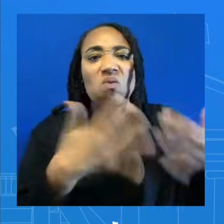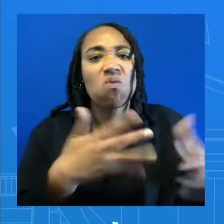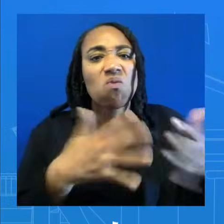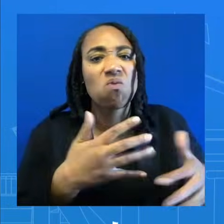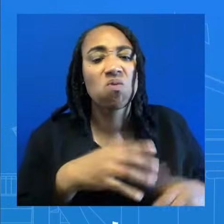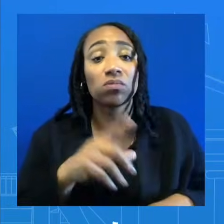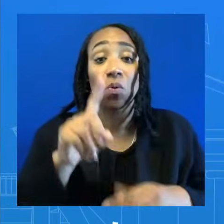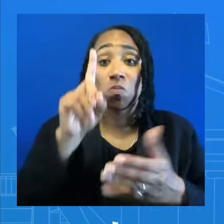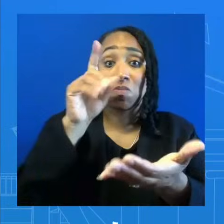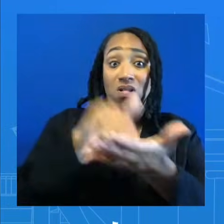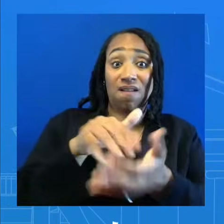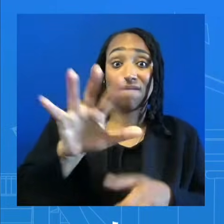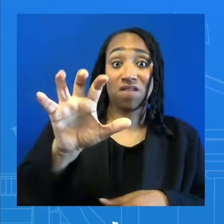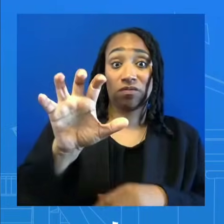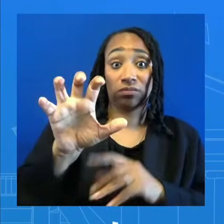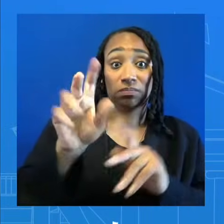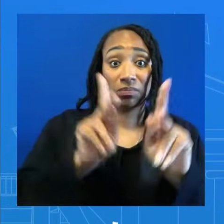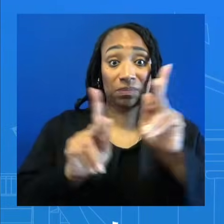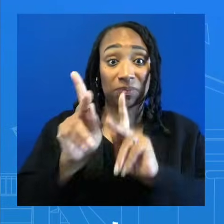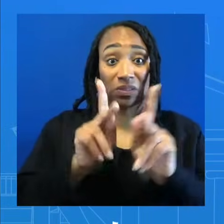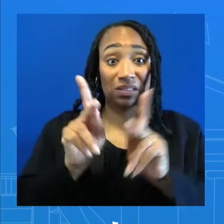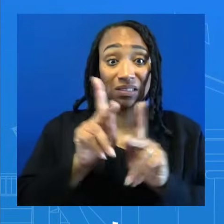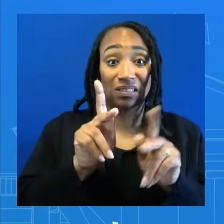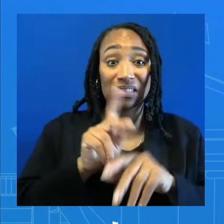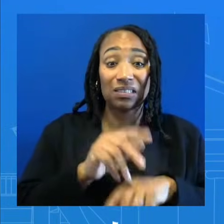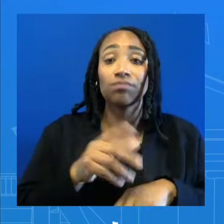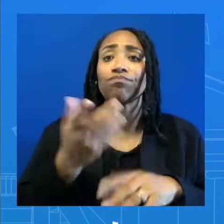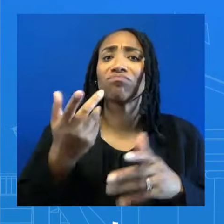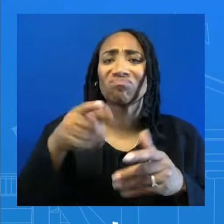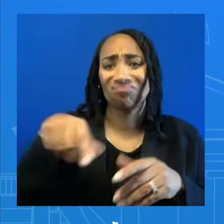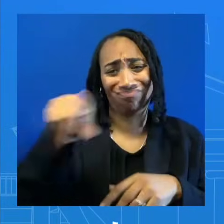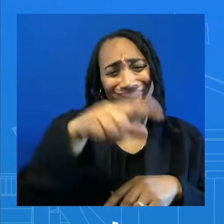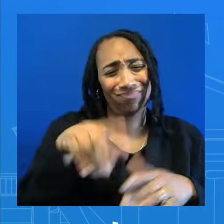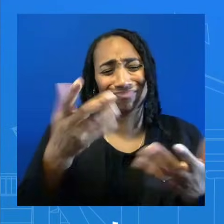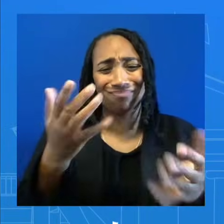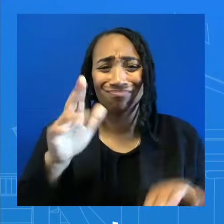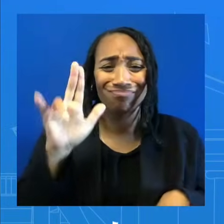have shown that incarceration and at-home confinement has been successful in their rehabilitation.